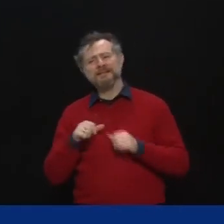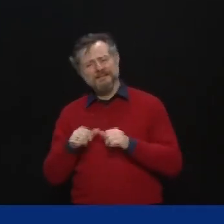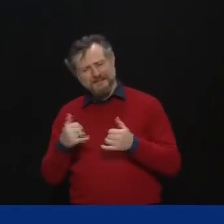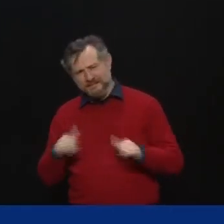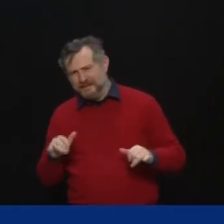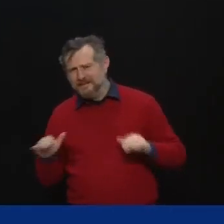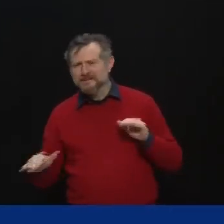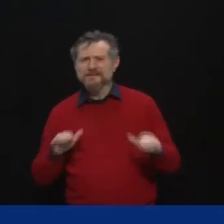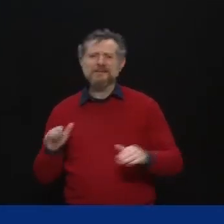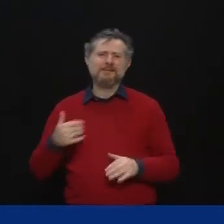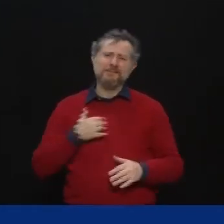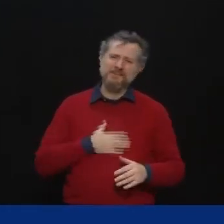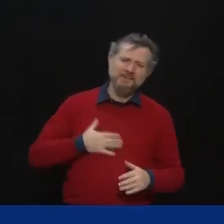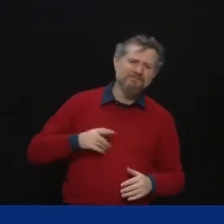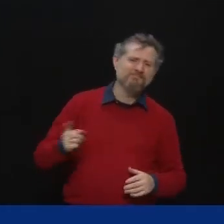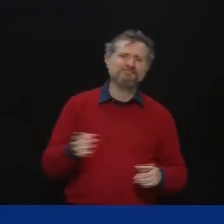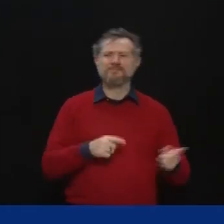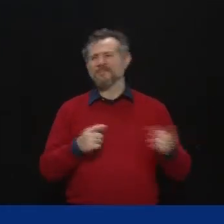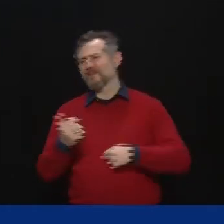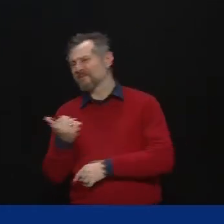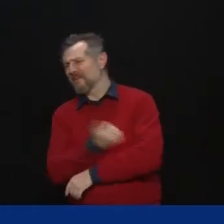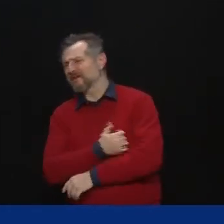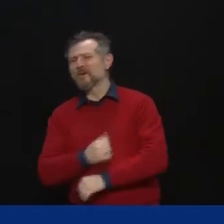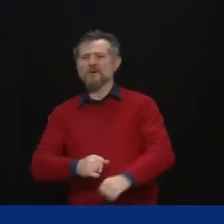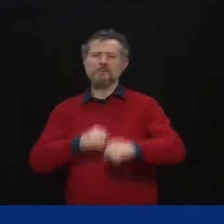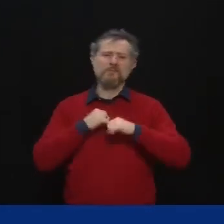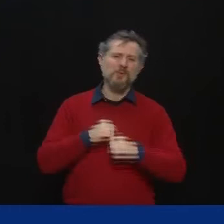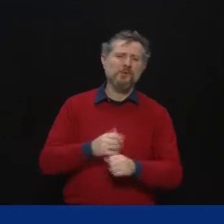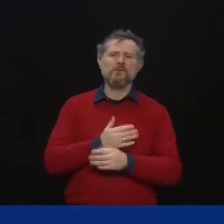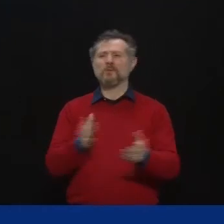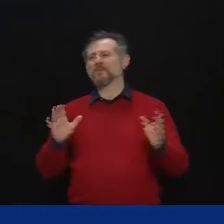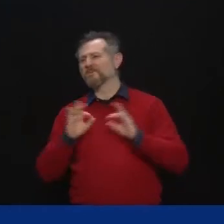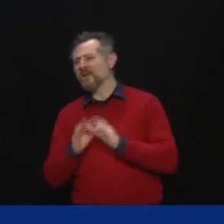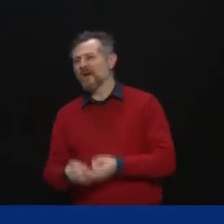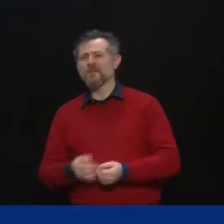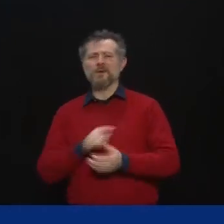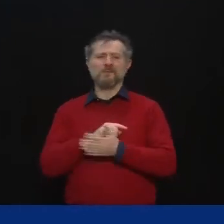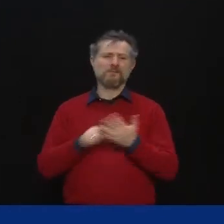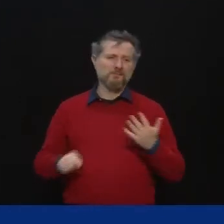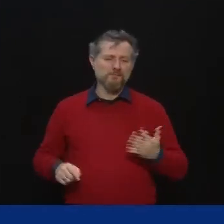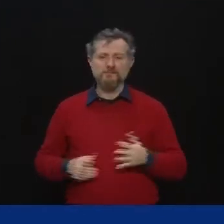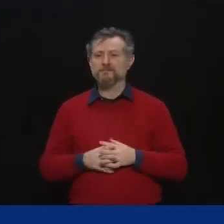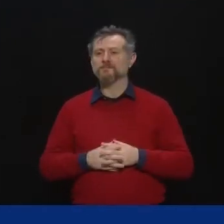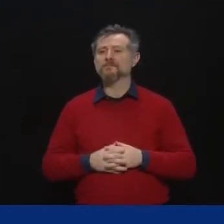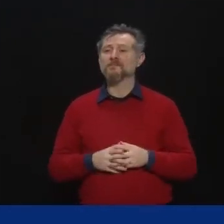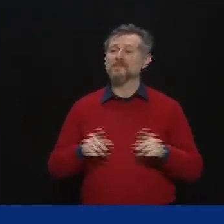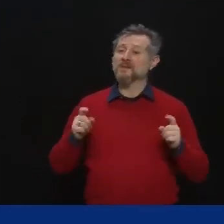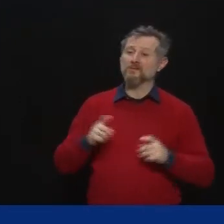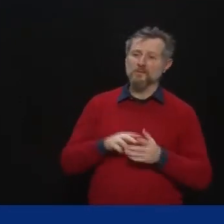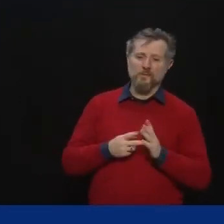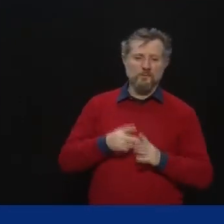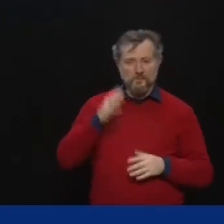WE NEED THEM TO HELP TO MAKE SURE THERE ARE TESTS AVAILABLE TO ANYONE WHO NEEDS IT. DRUM THAT WE WANT YOU TO BE ABLE TO TAKE PERSONAL RESPONSIBILITY